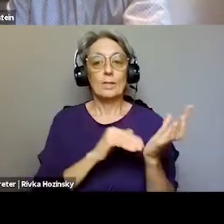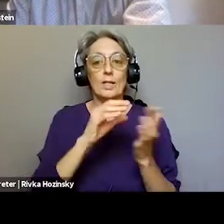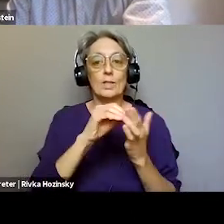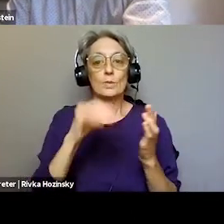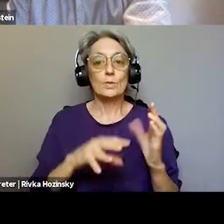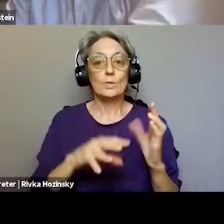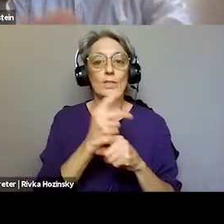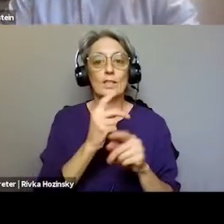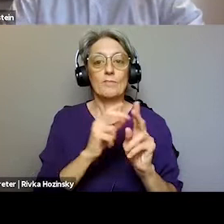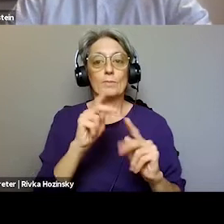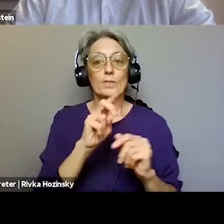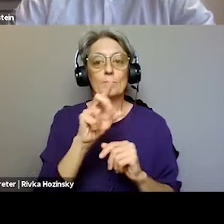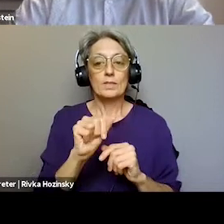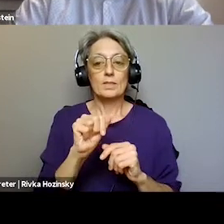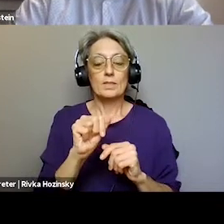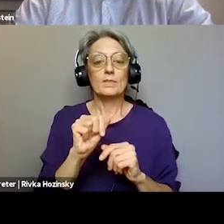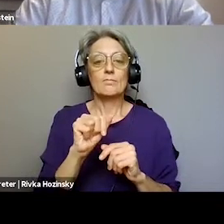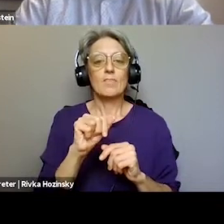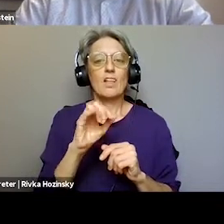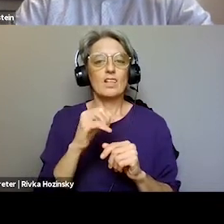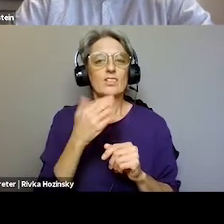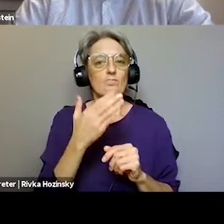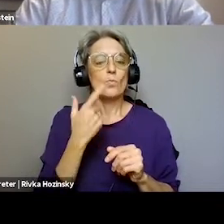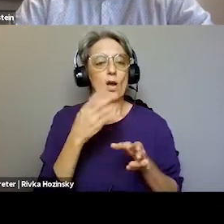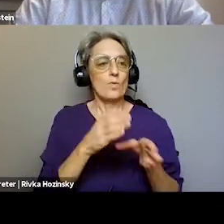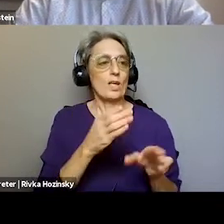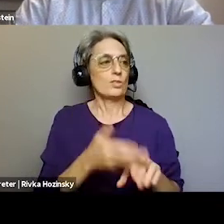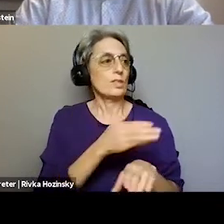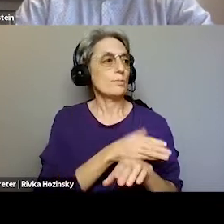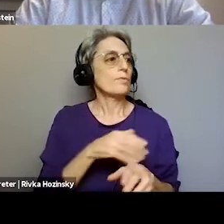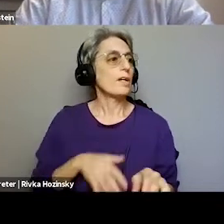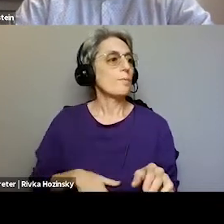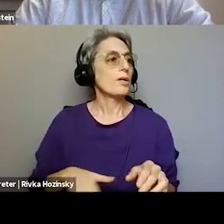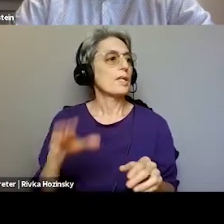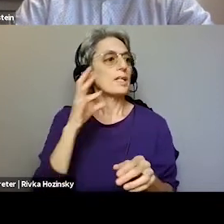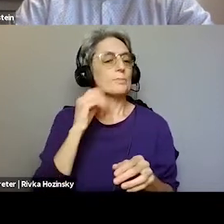disabilities as one mechanism for improving the perinatal experiences and outcomes of people with